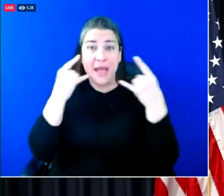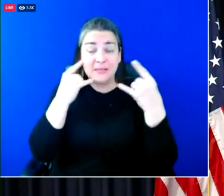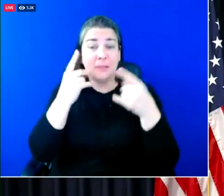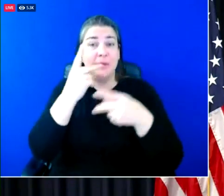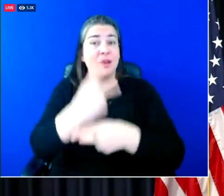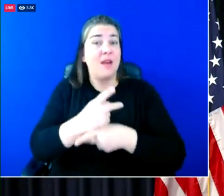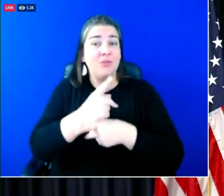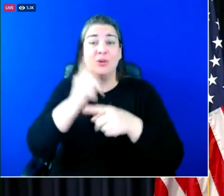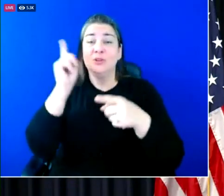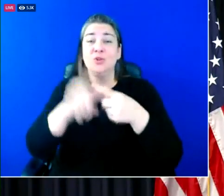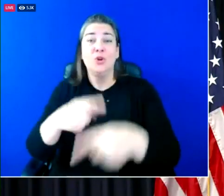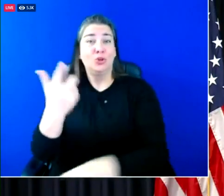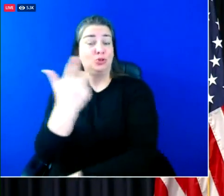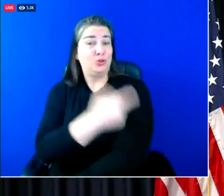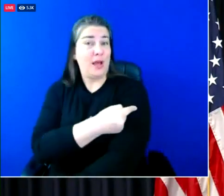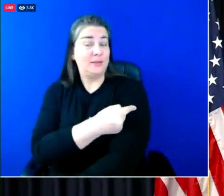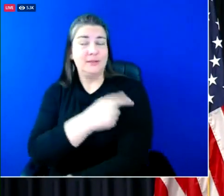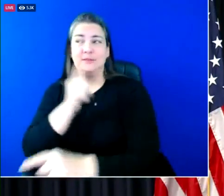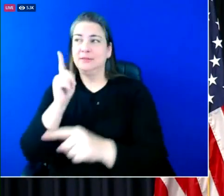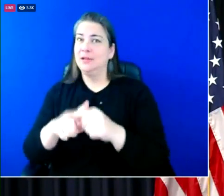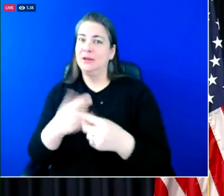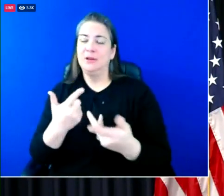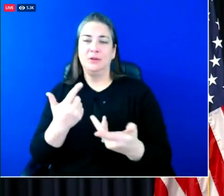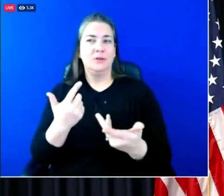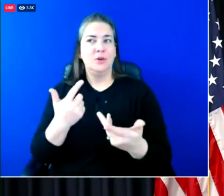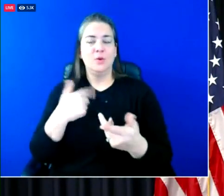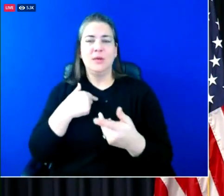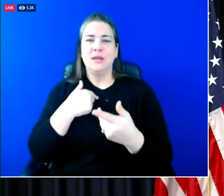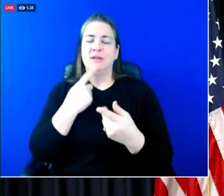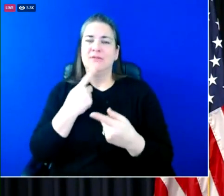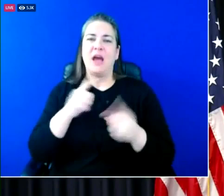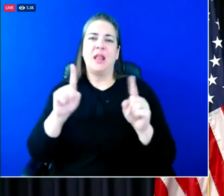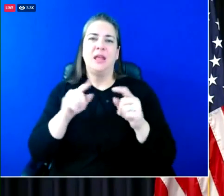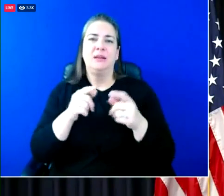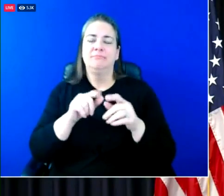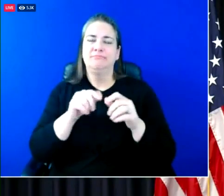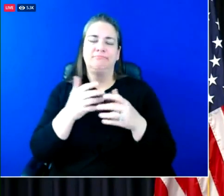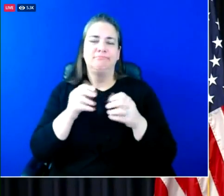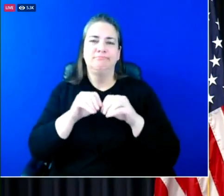ultimately reached that herd immunity. So again, due to inclement weather, we